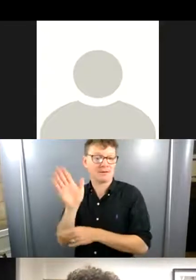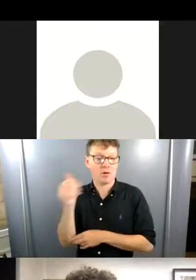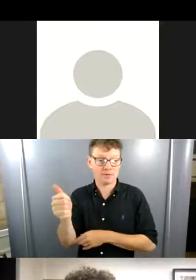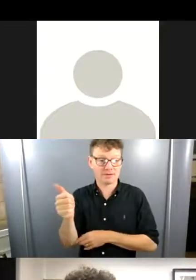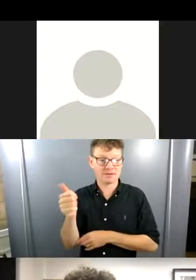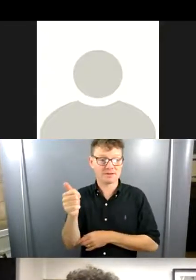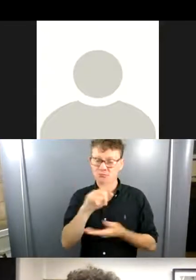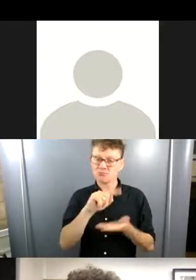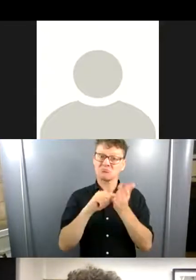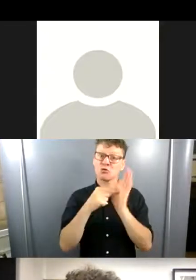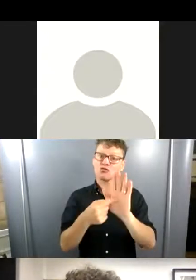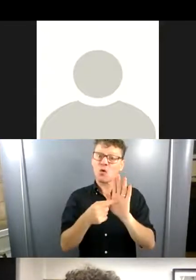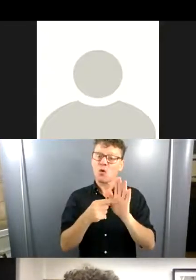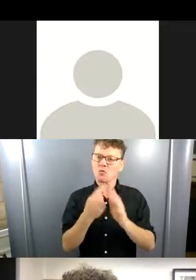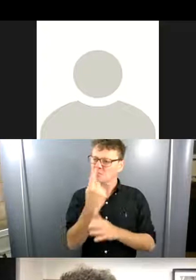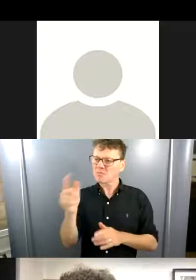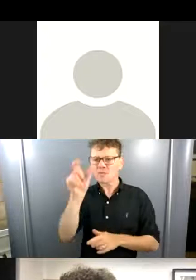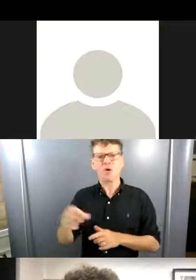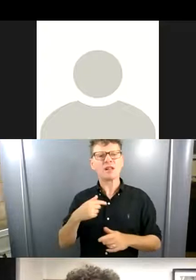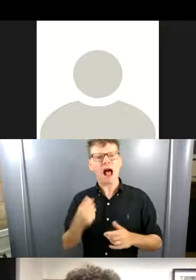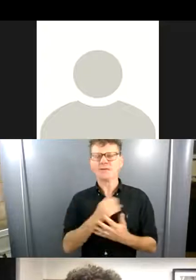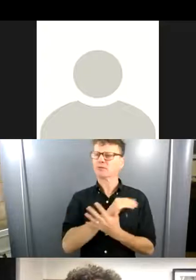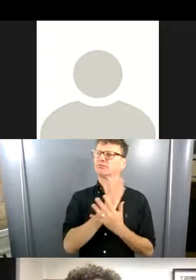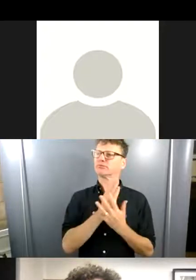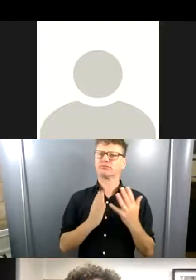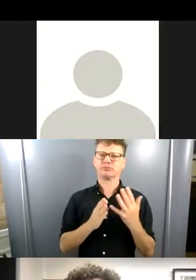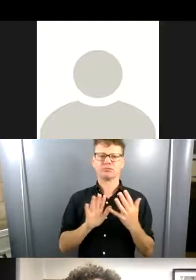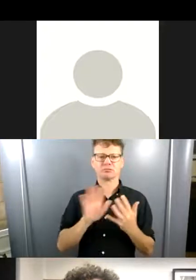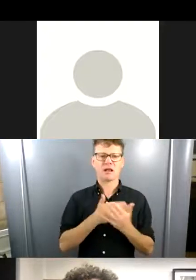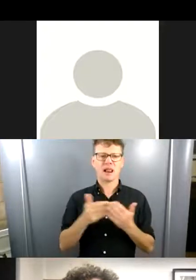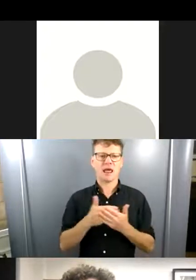of languages that each person speaks in the lower Fungom area and then there's always more